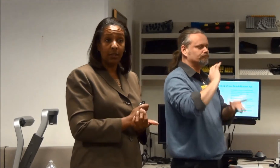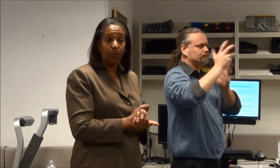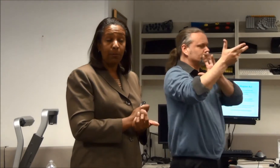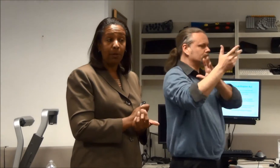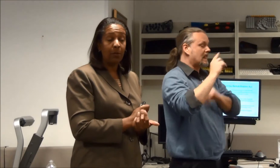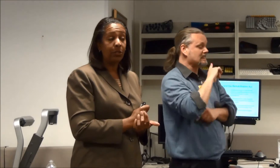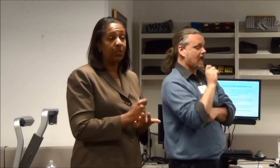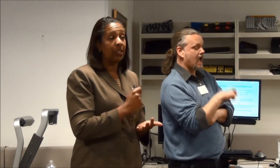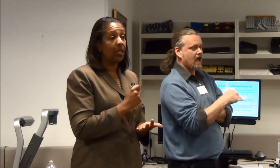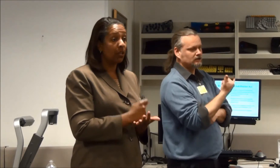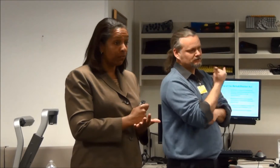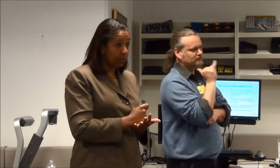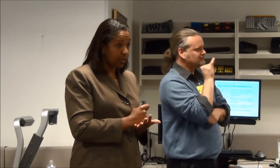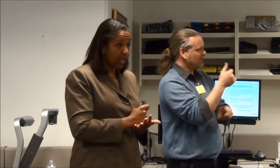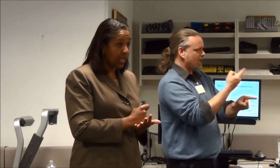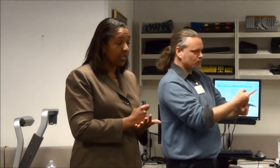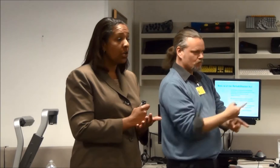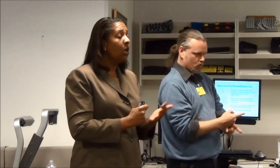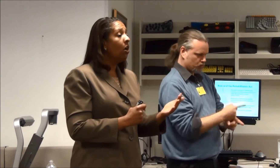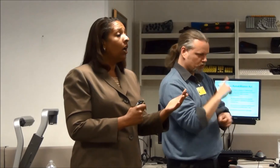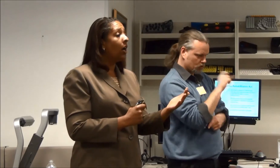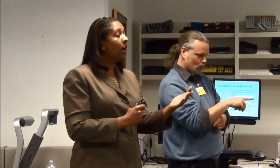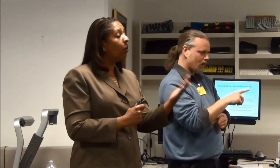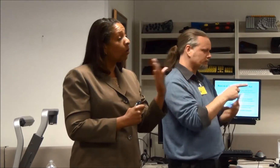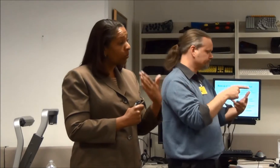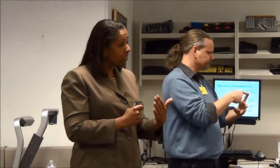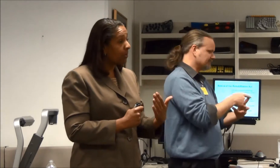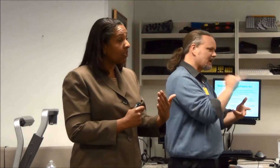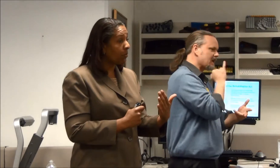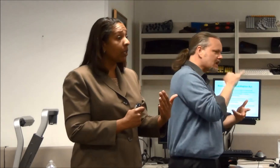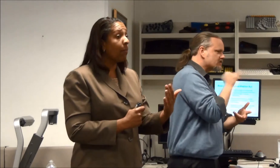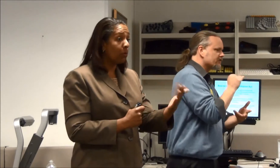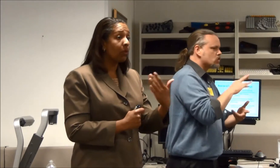they ask inappropriate questions at the interview stage, or when someone is already on board,